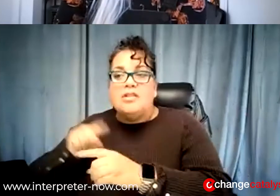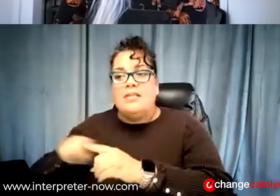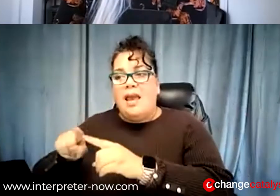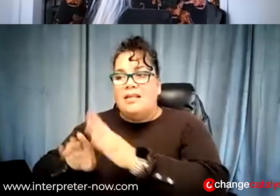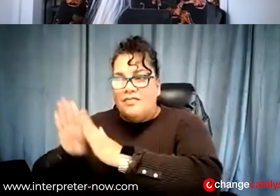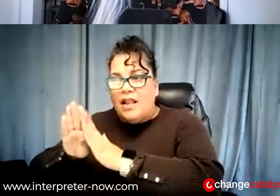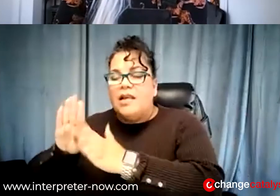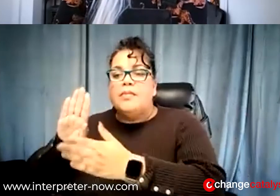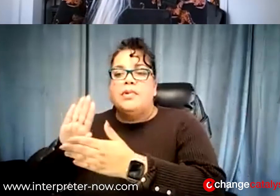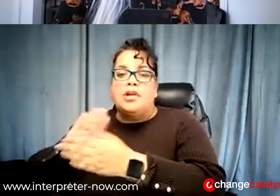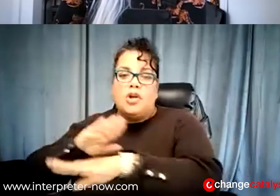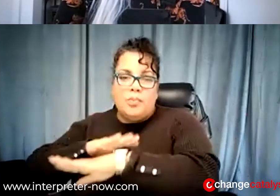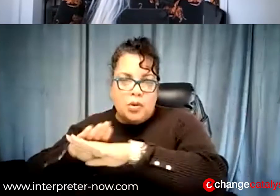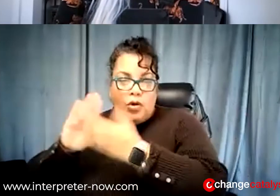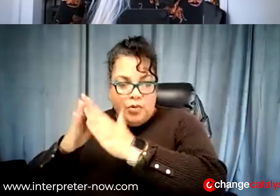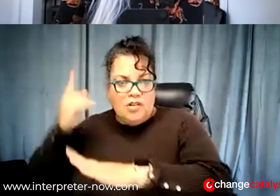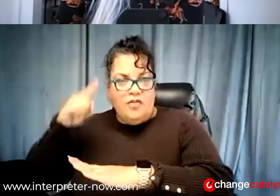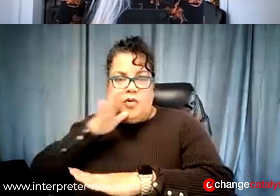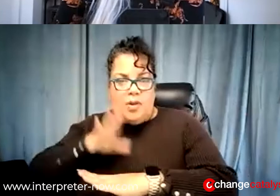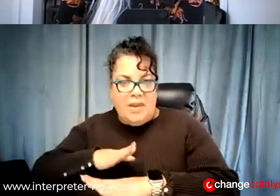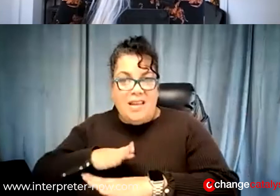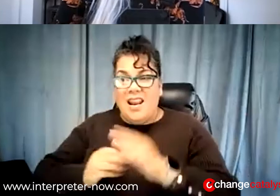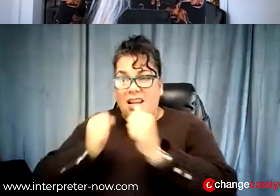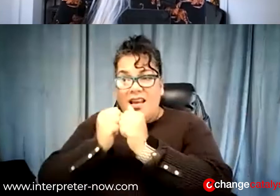And then also just founders, in general.